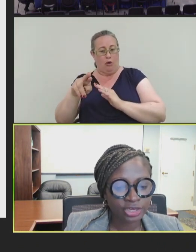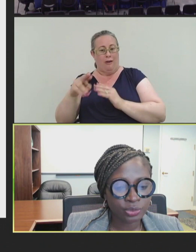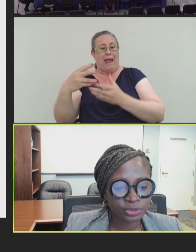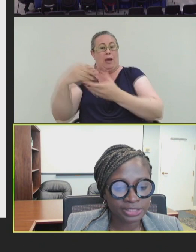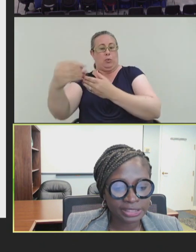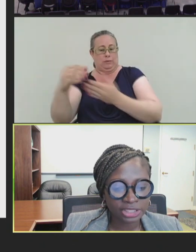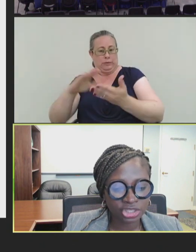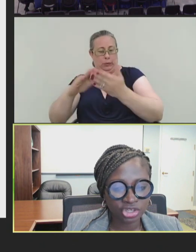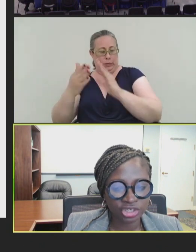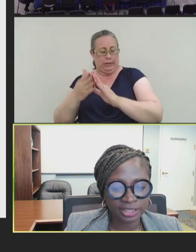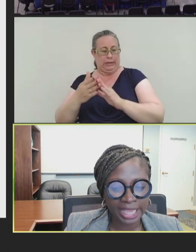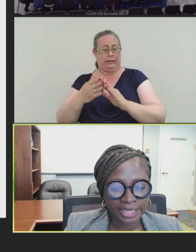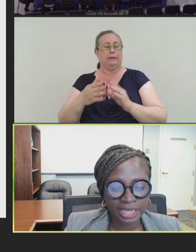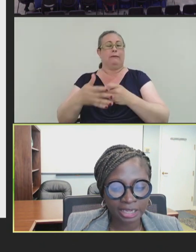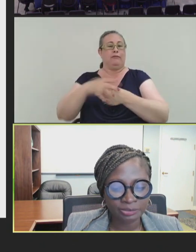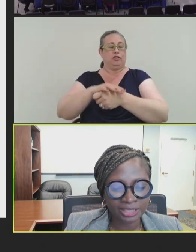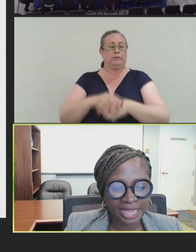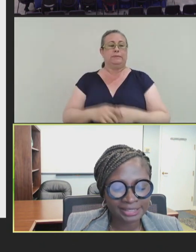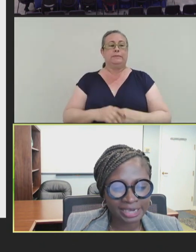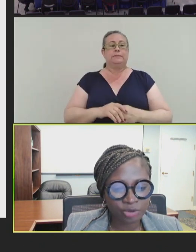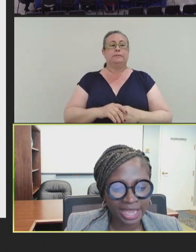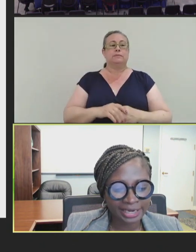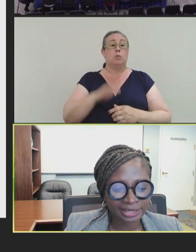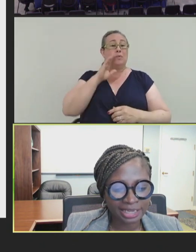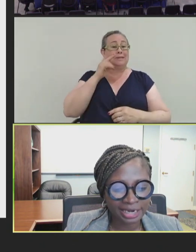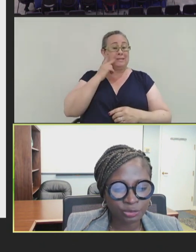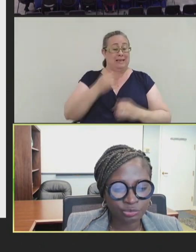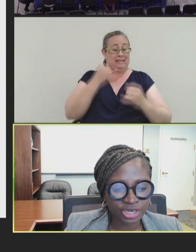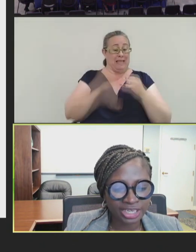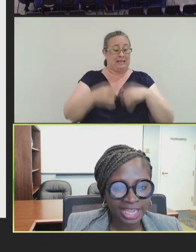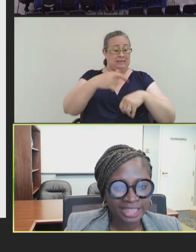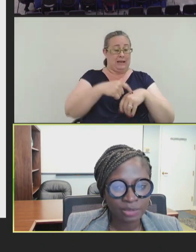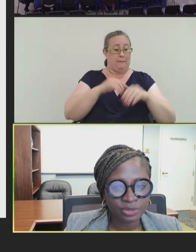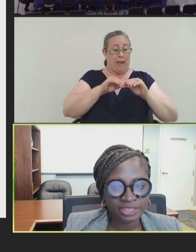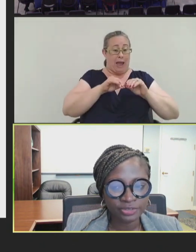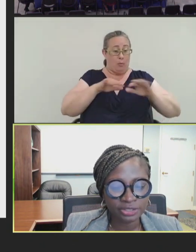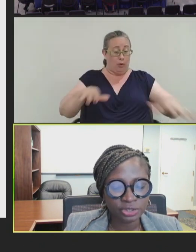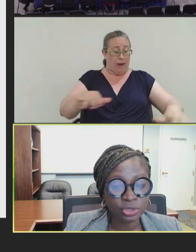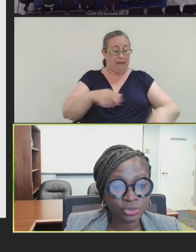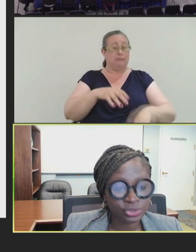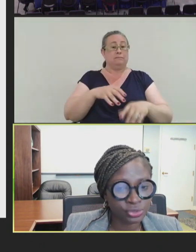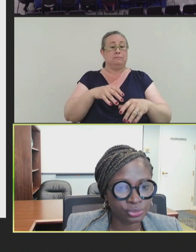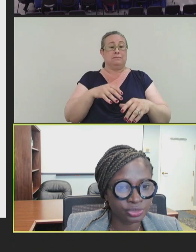And you'll see here, like, the last time we had an outbreak that was even close to